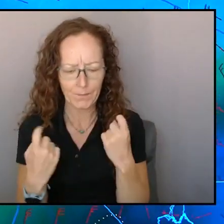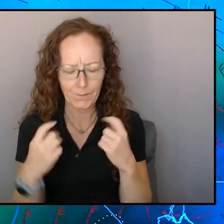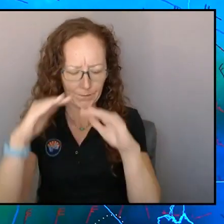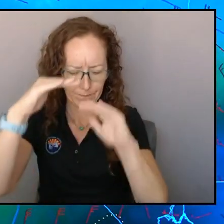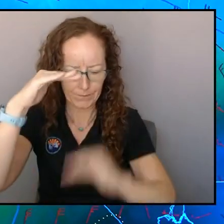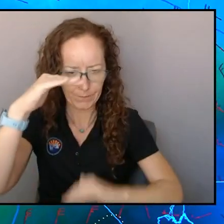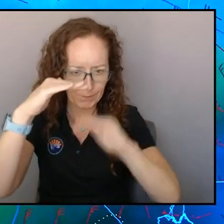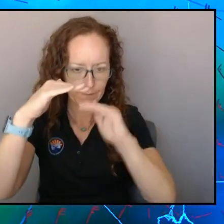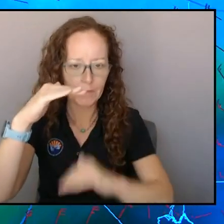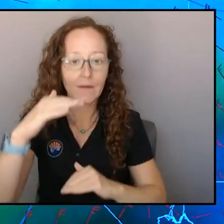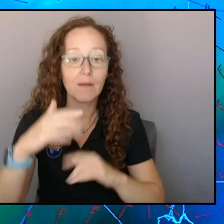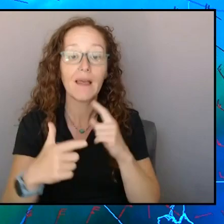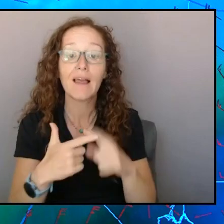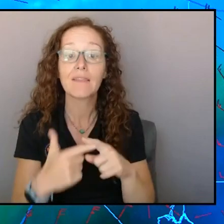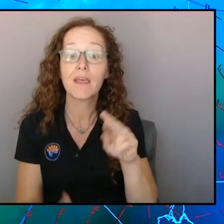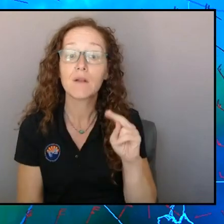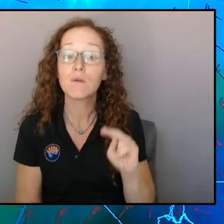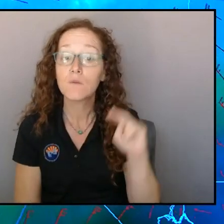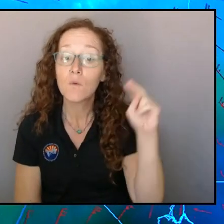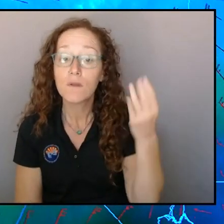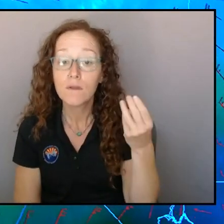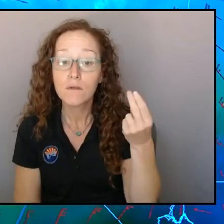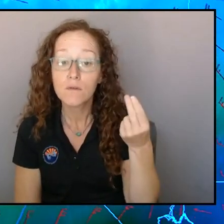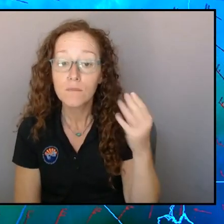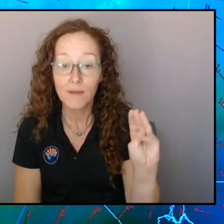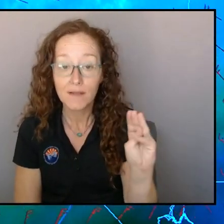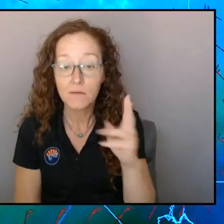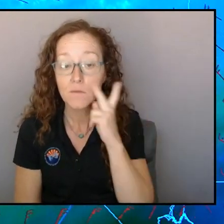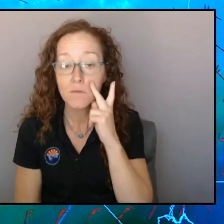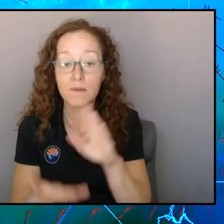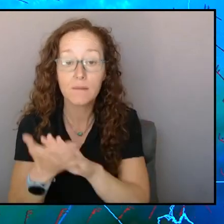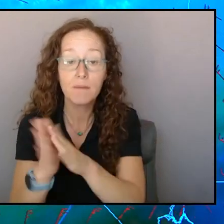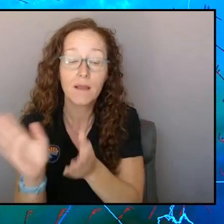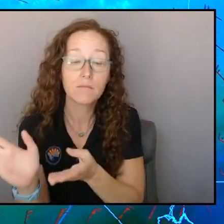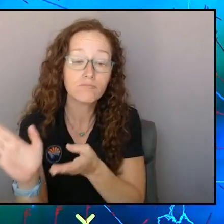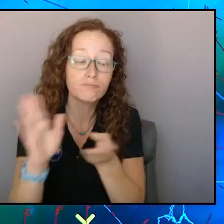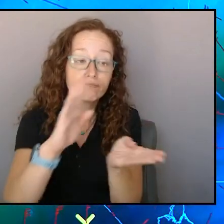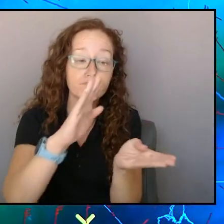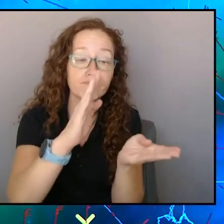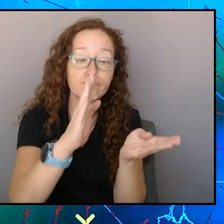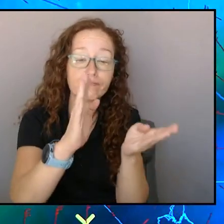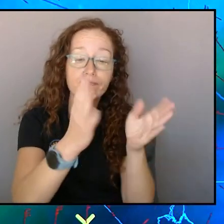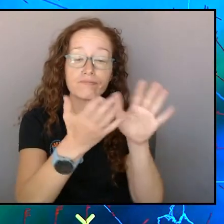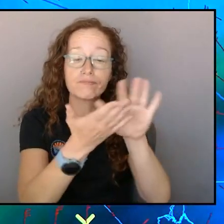can see that kind of switch over into a more cyan/cerulean